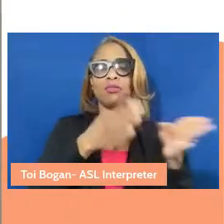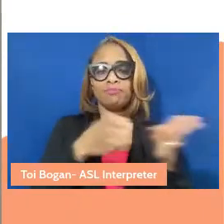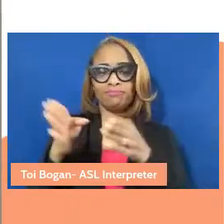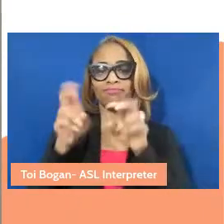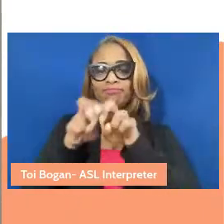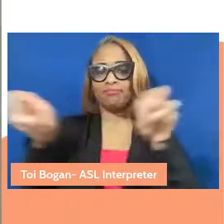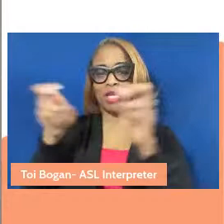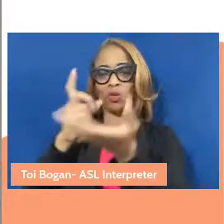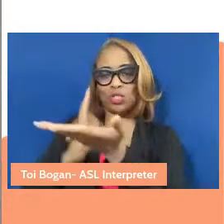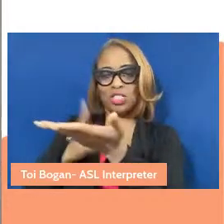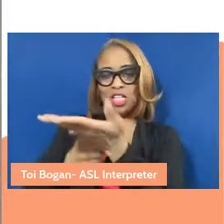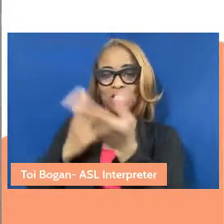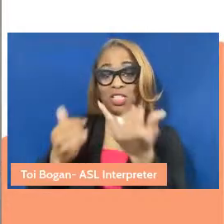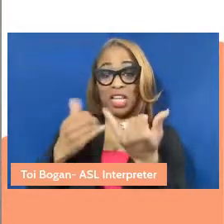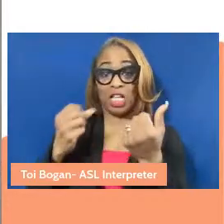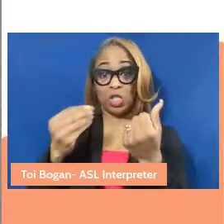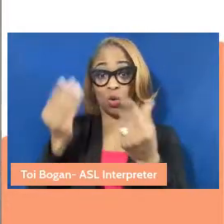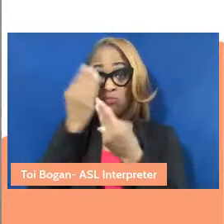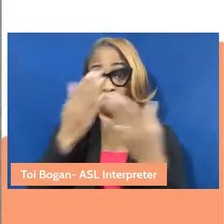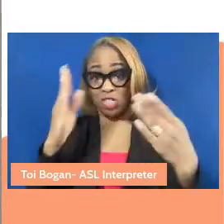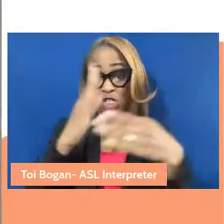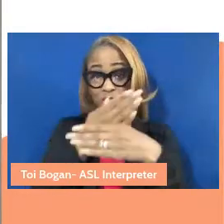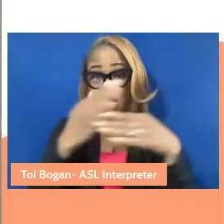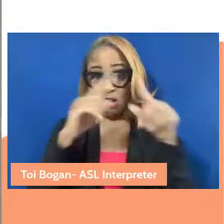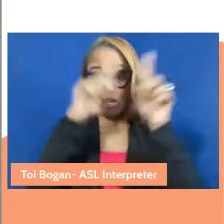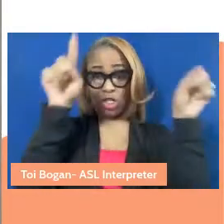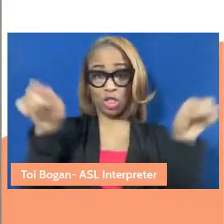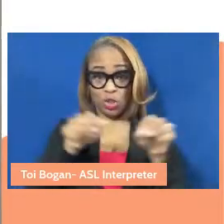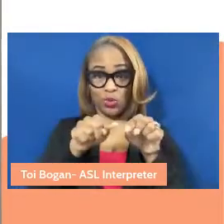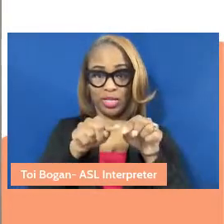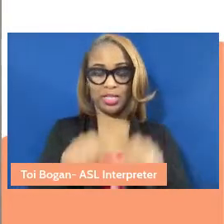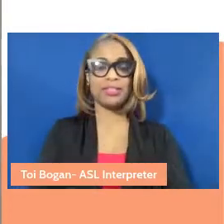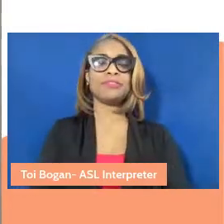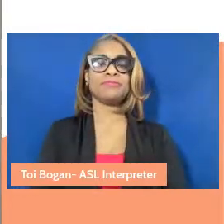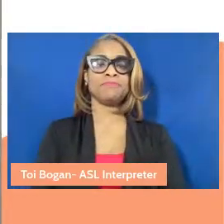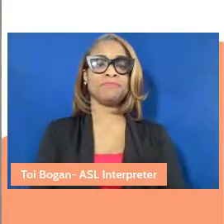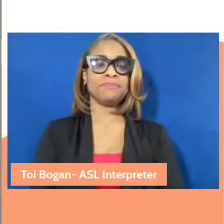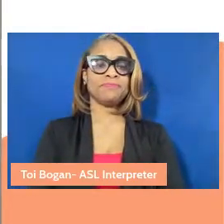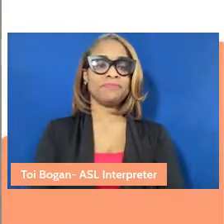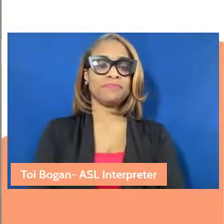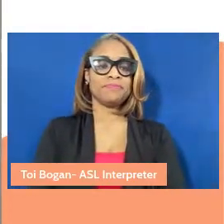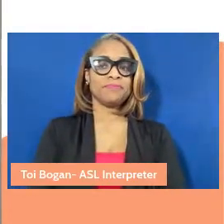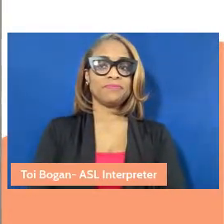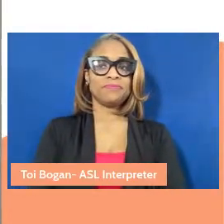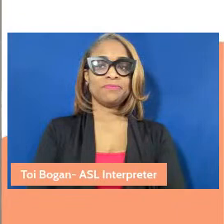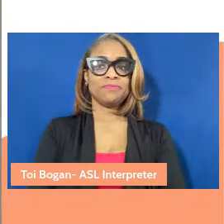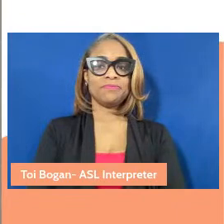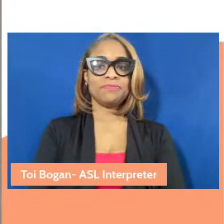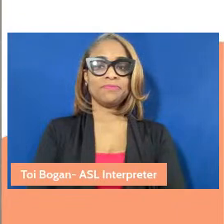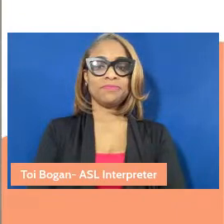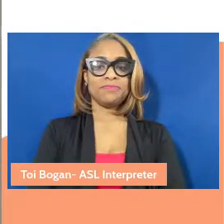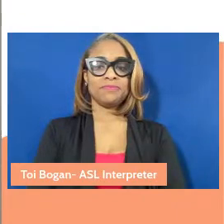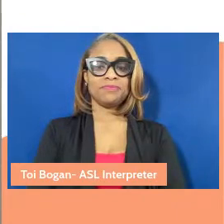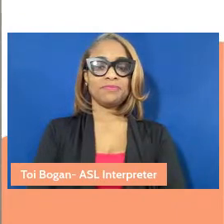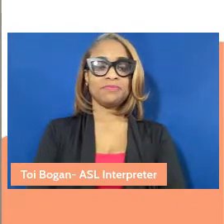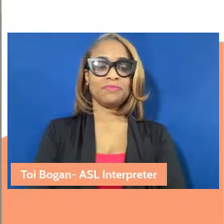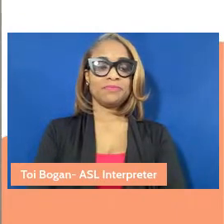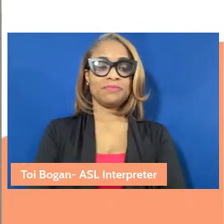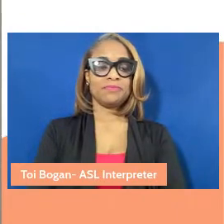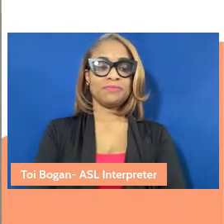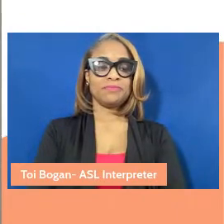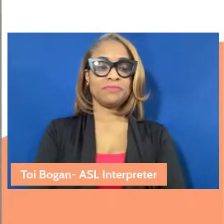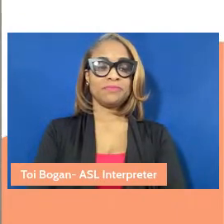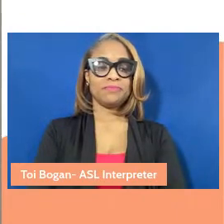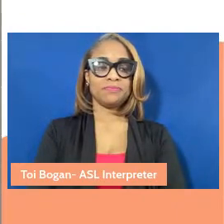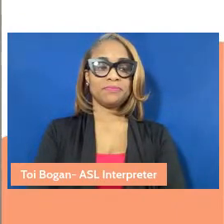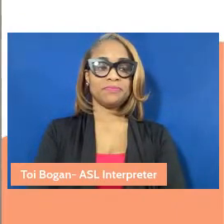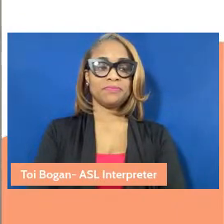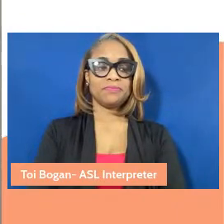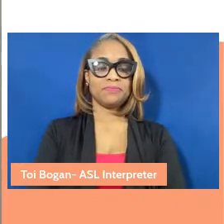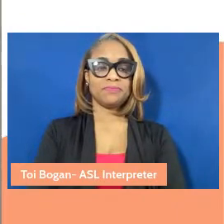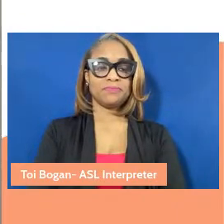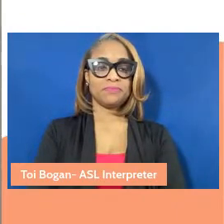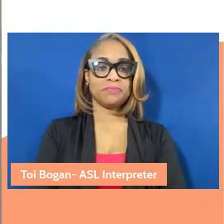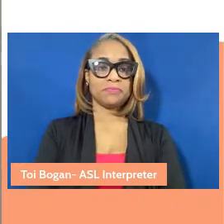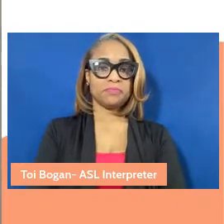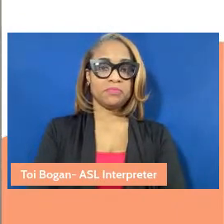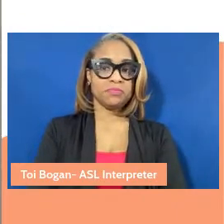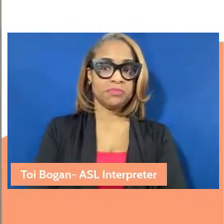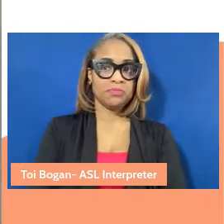All right, I'm going to share my screen. Give me one moment.